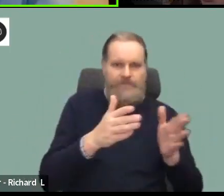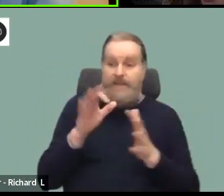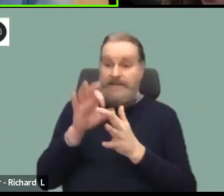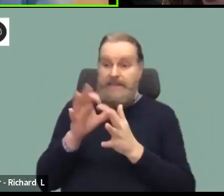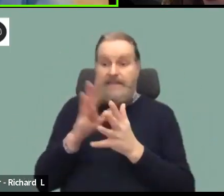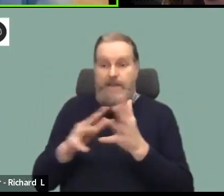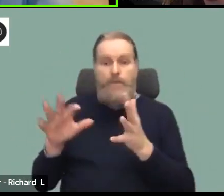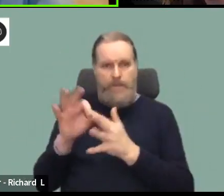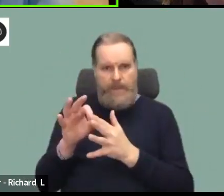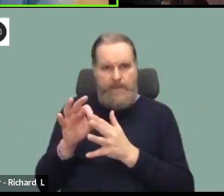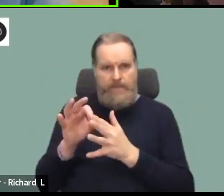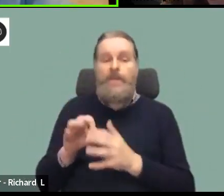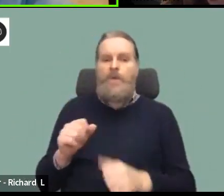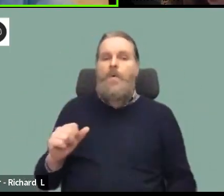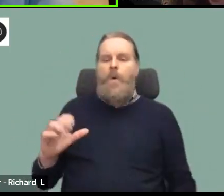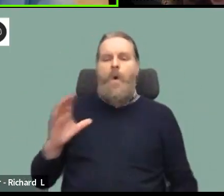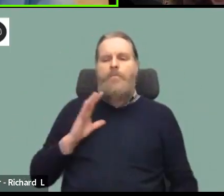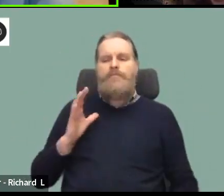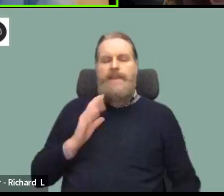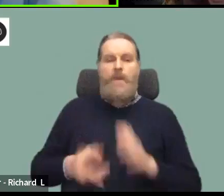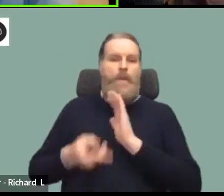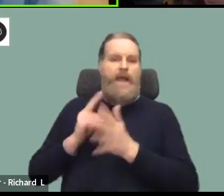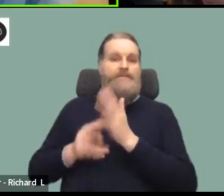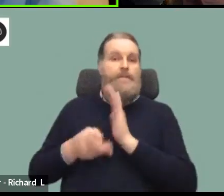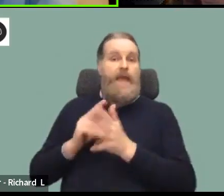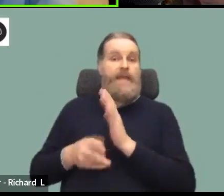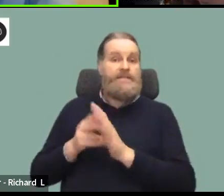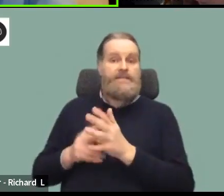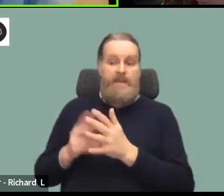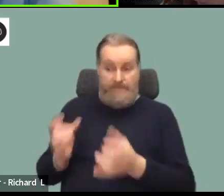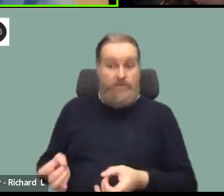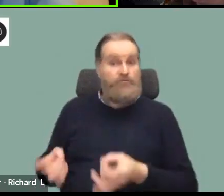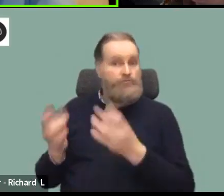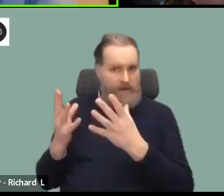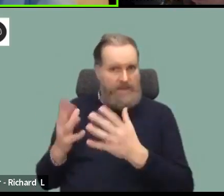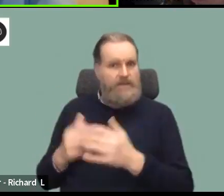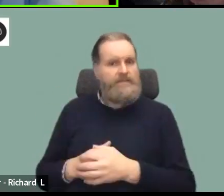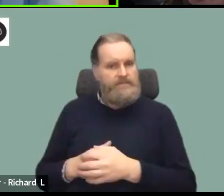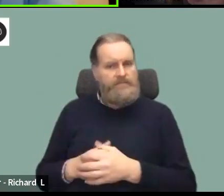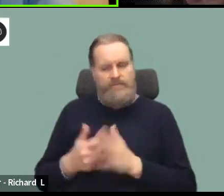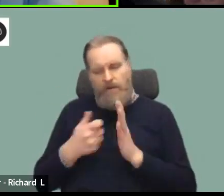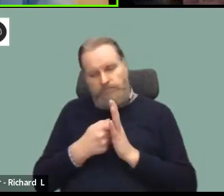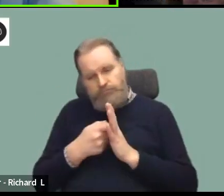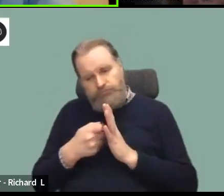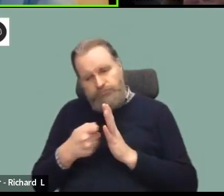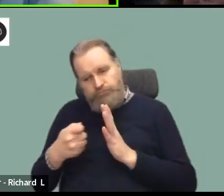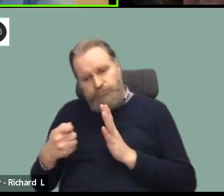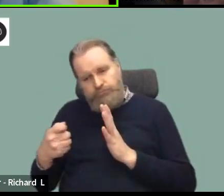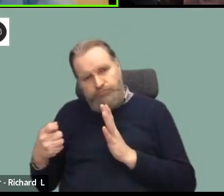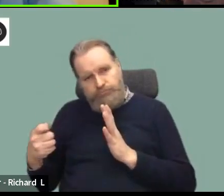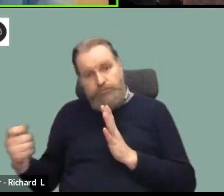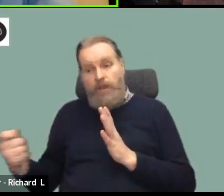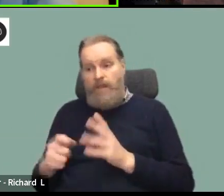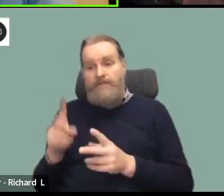we have we have already, I think we have already, I think Got plans to announce strikes over. extended an extended period in